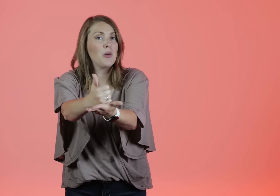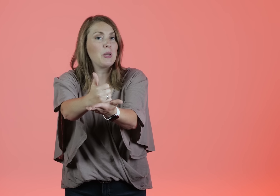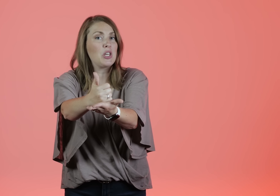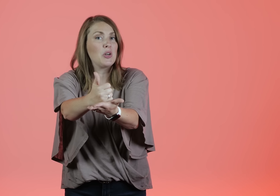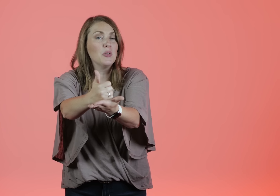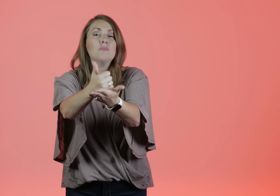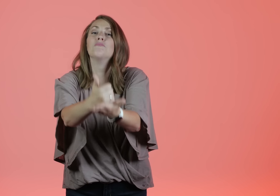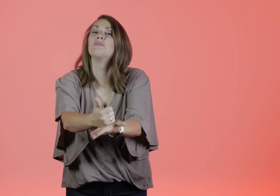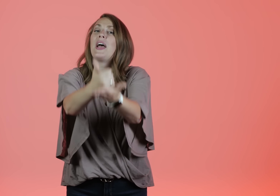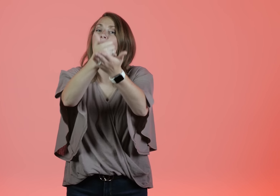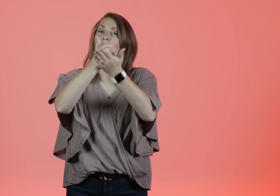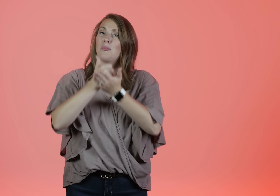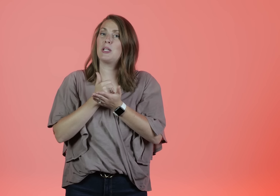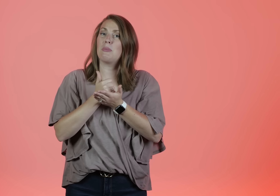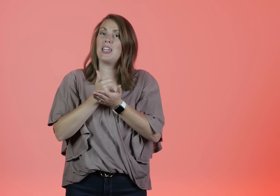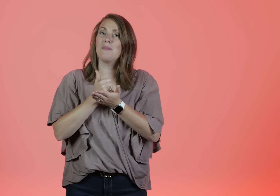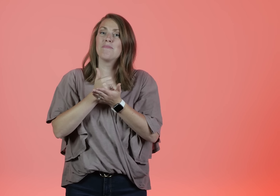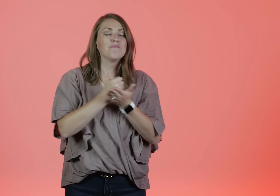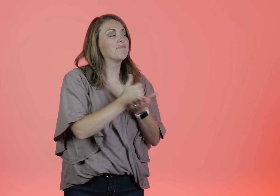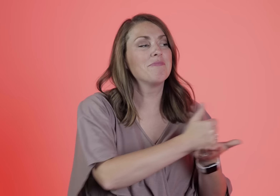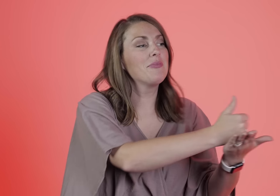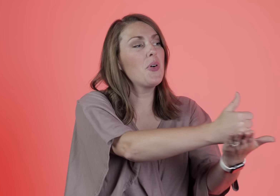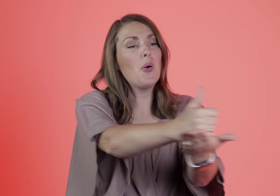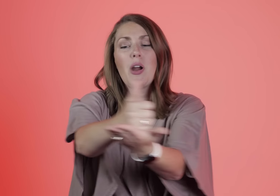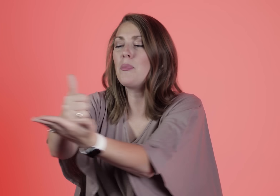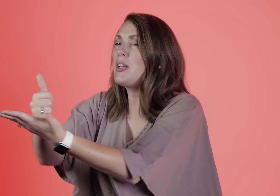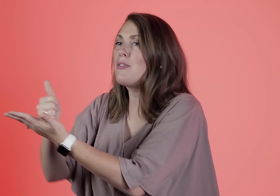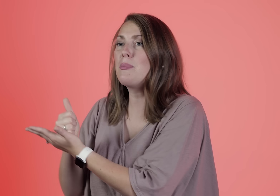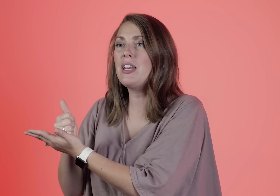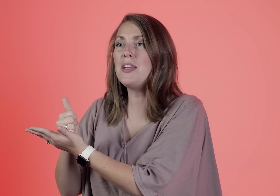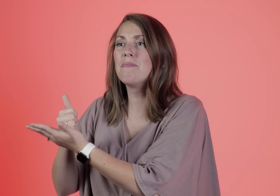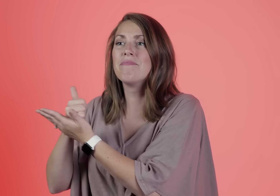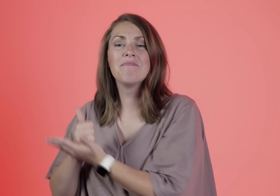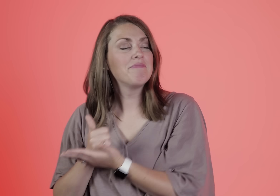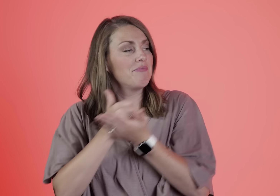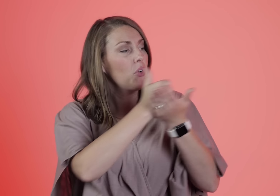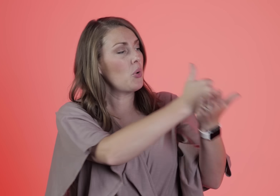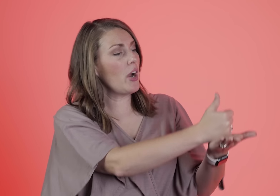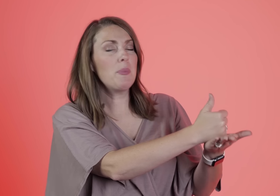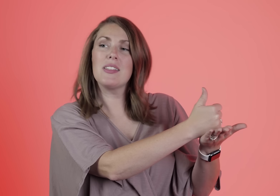helping you, helping me, or helping everybody or helping